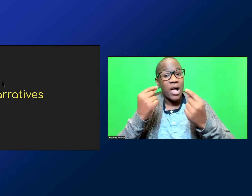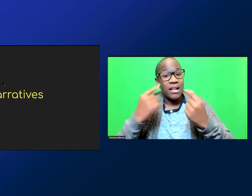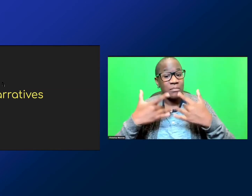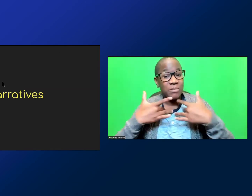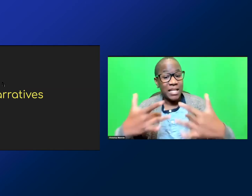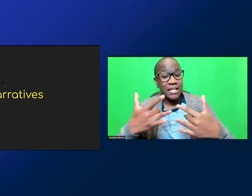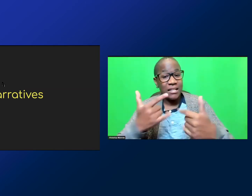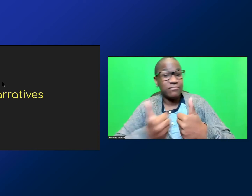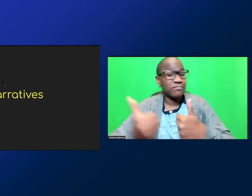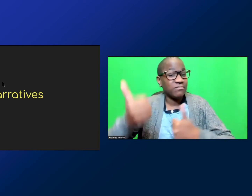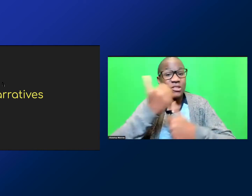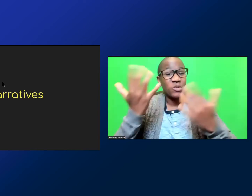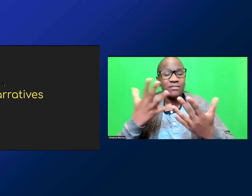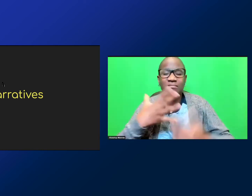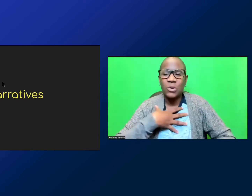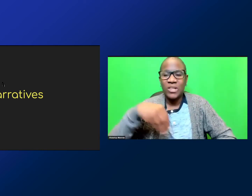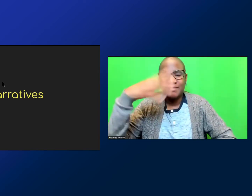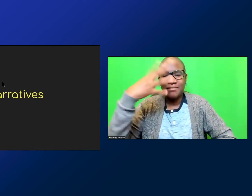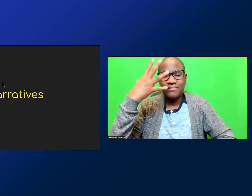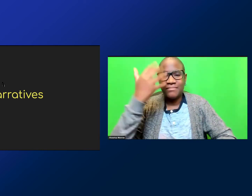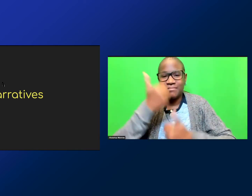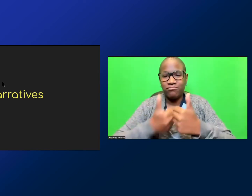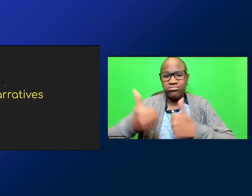i would say that most children's literature hyper focuses on whiteness